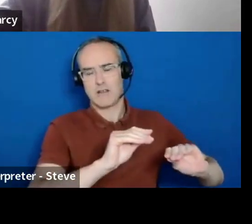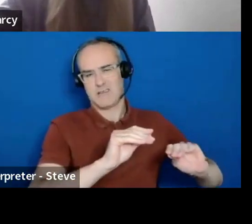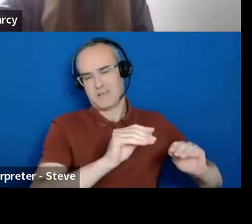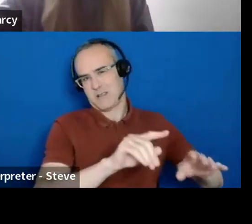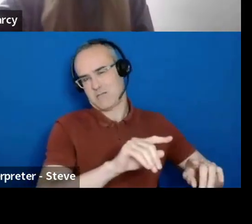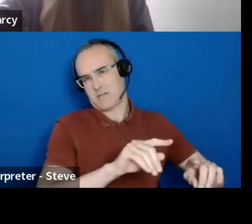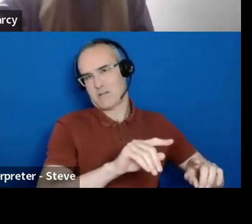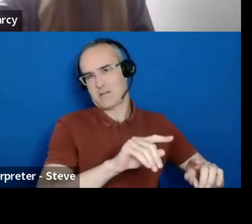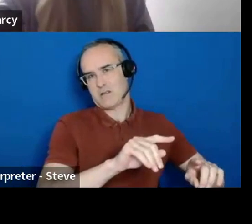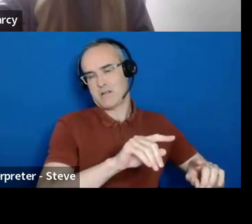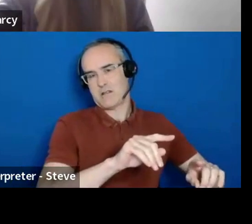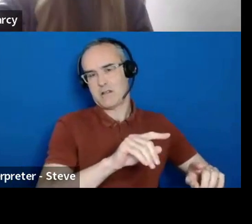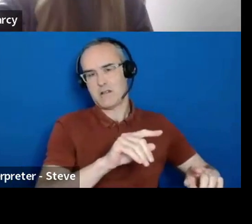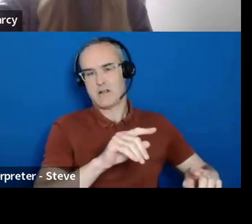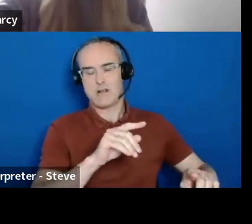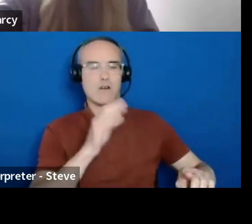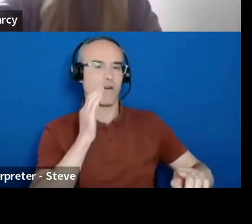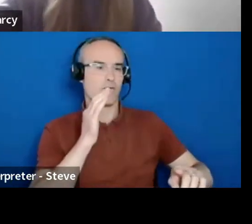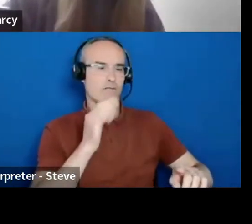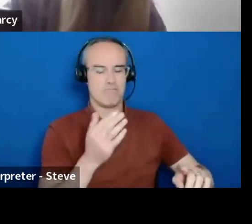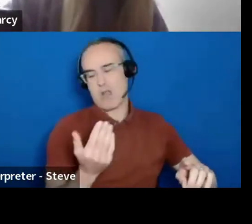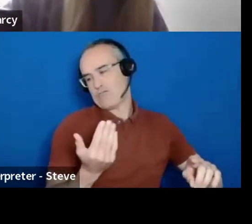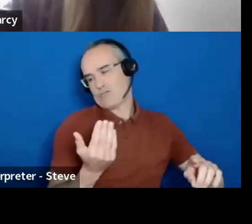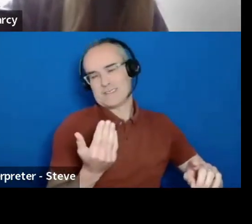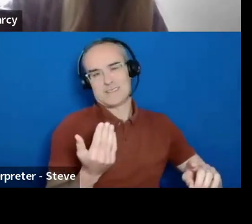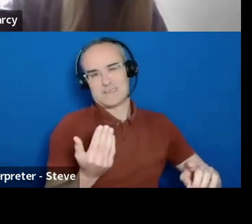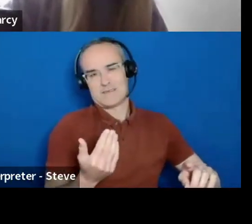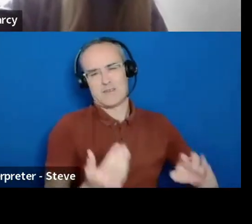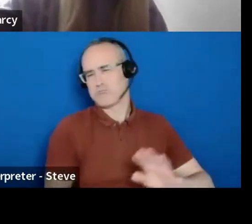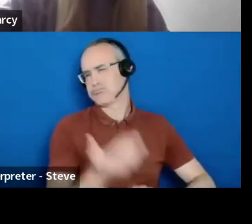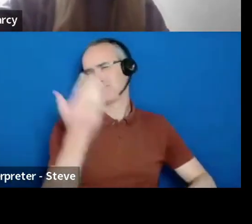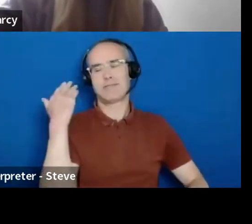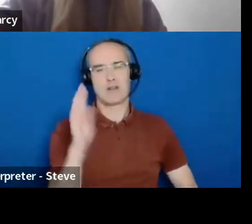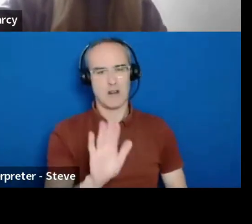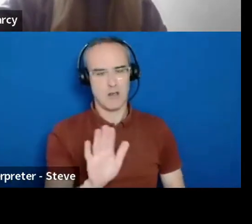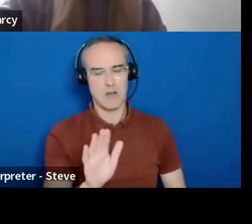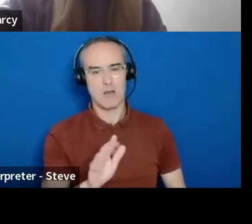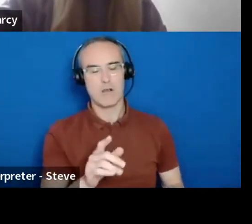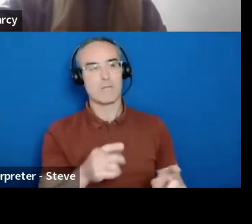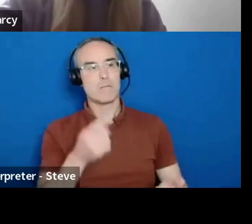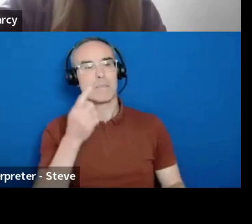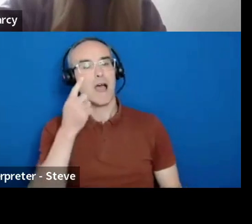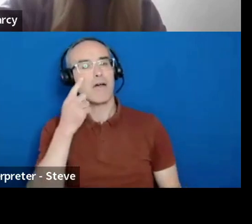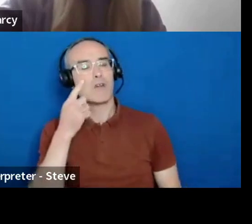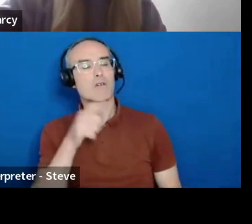of the role going live. So that's one certainly for people to, to look out. I can't remember off the top of my head when it's due to go,